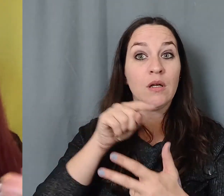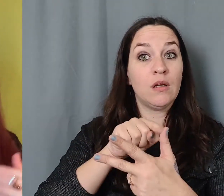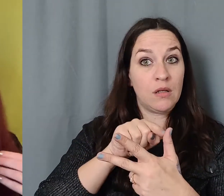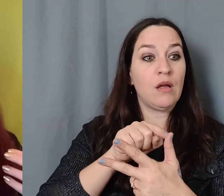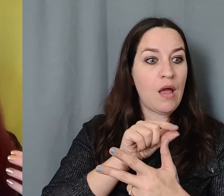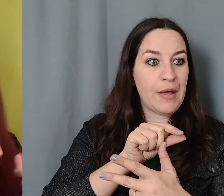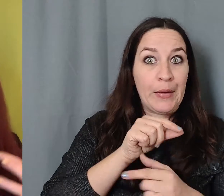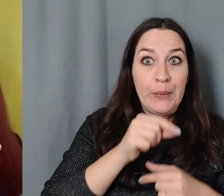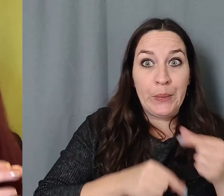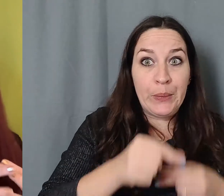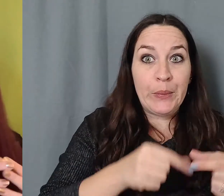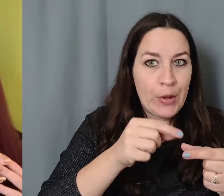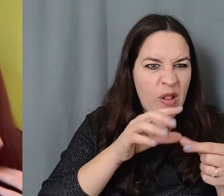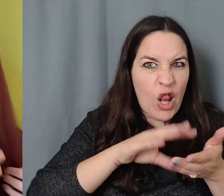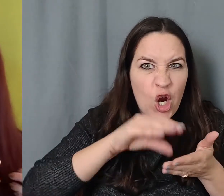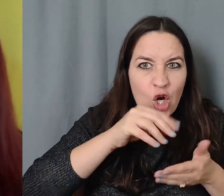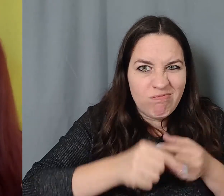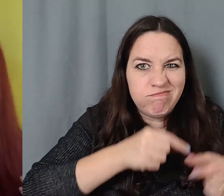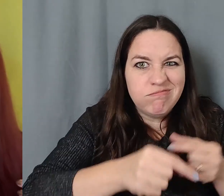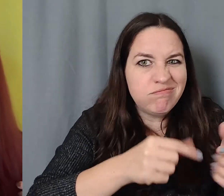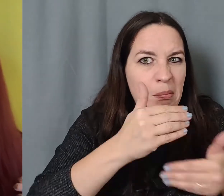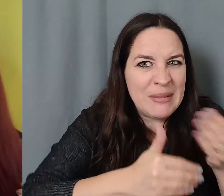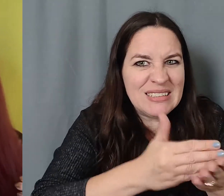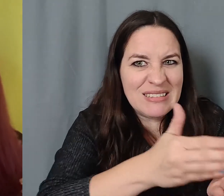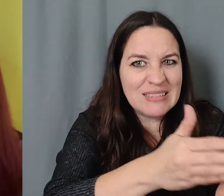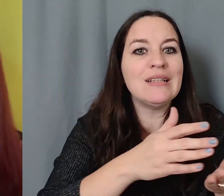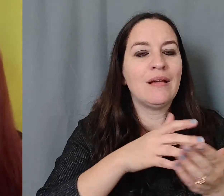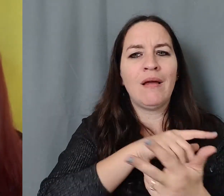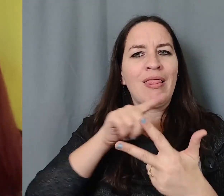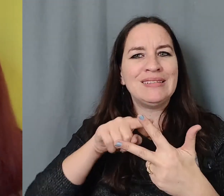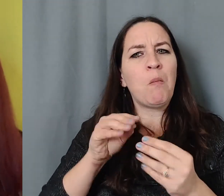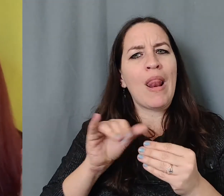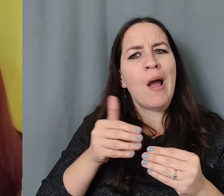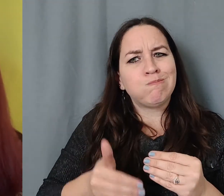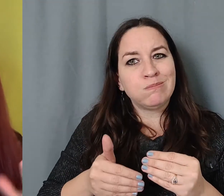You're not growing or learning kind of in the leaps and bounds that you were at first because you're kind of in the middle ground.